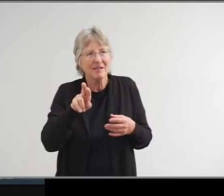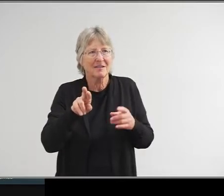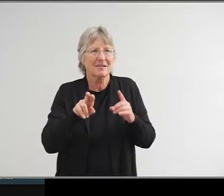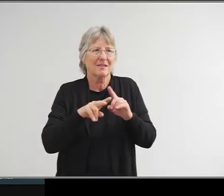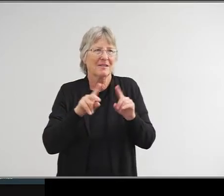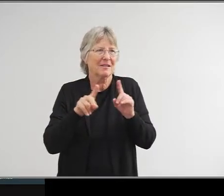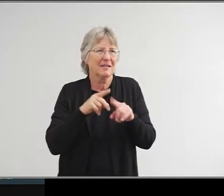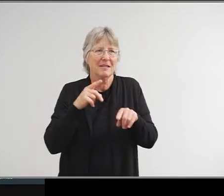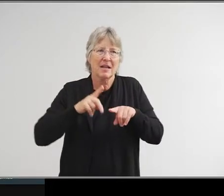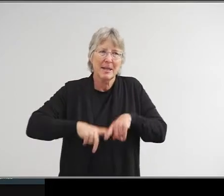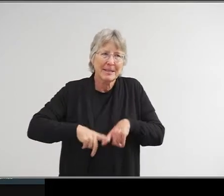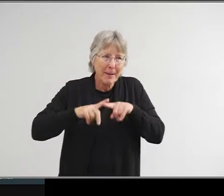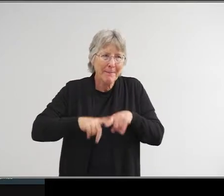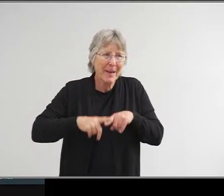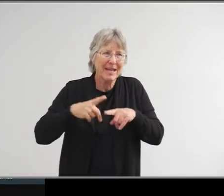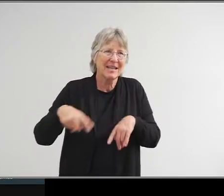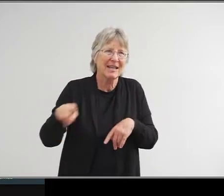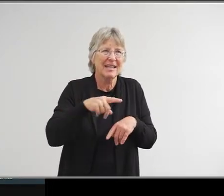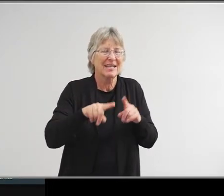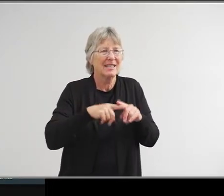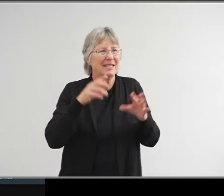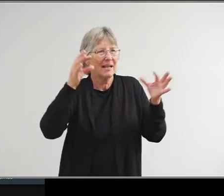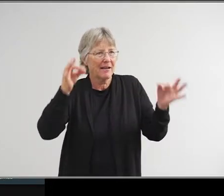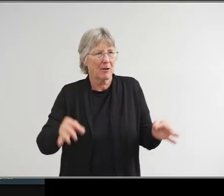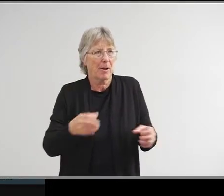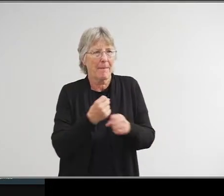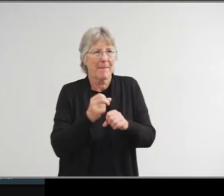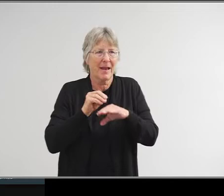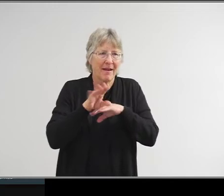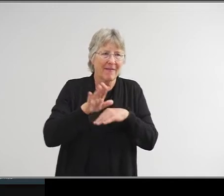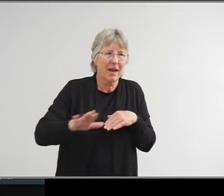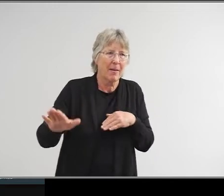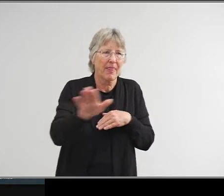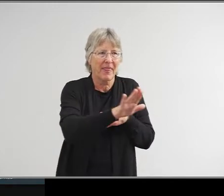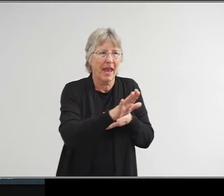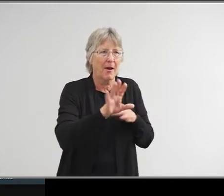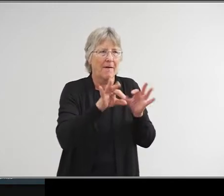on decisions that are being made that impact theirs and their family's daily lives